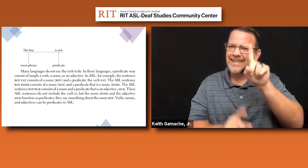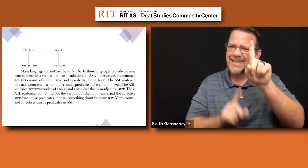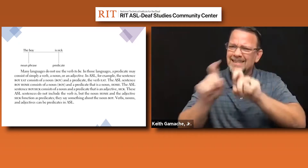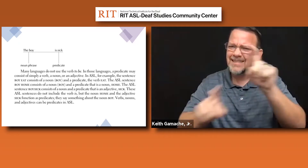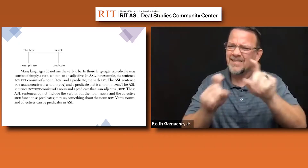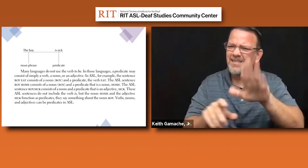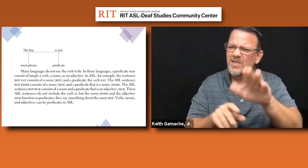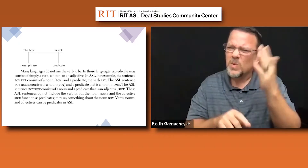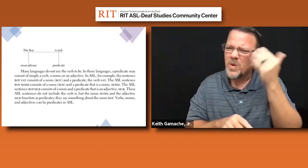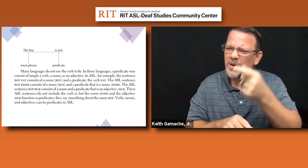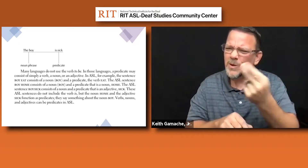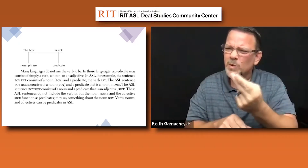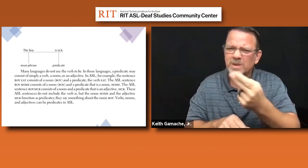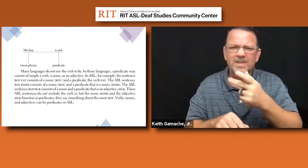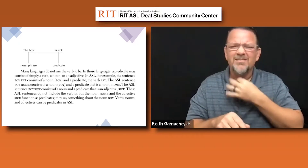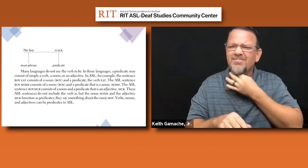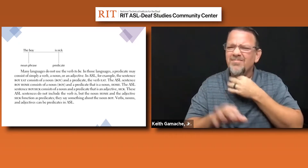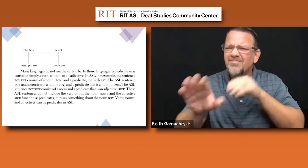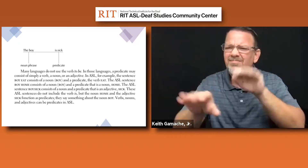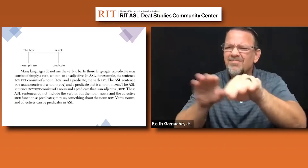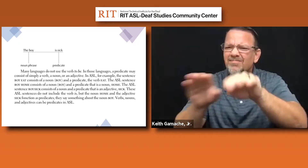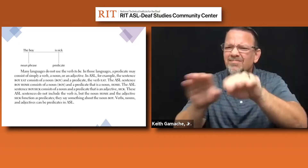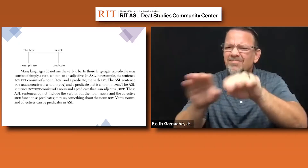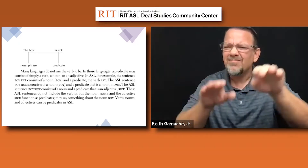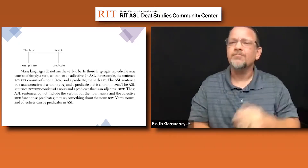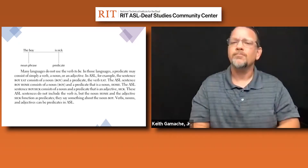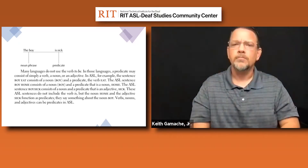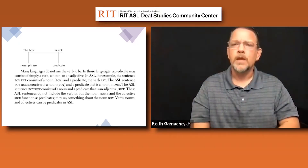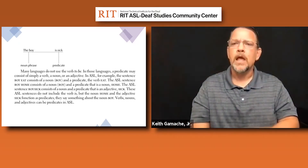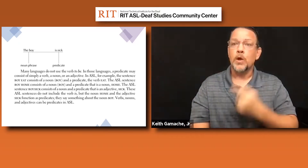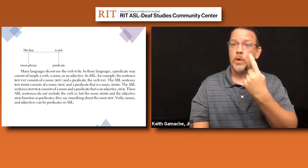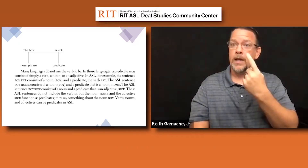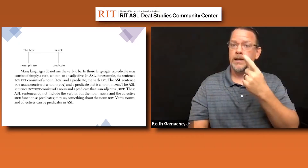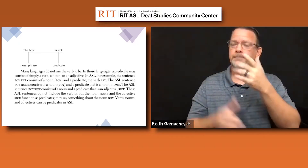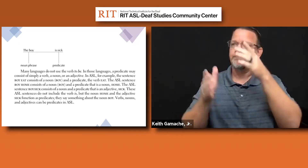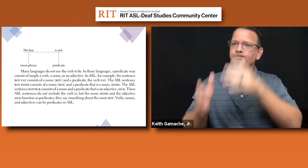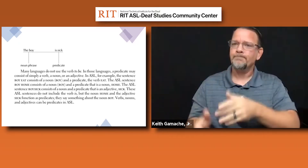so the best way to learn is to inquire, so I asked around, and one individual said,